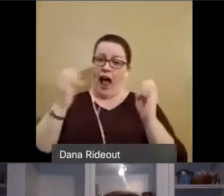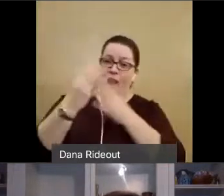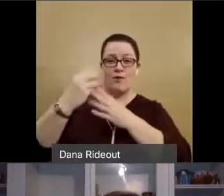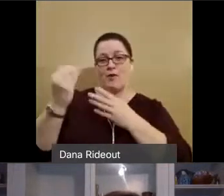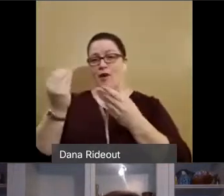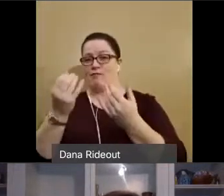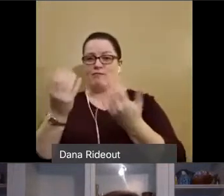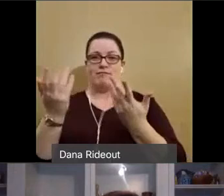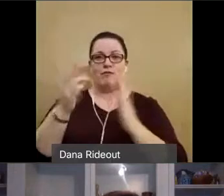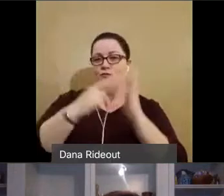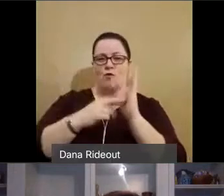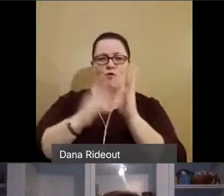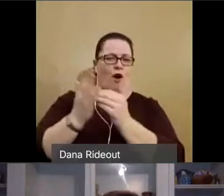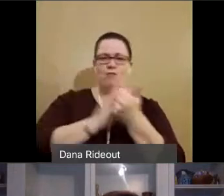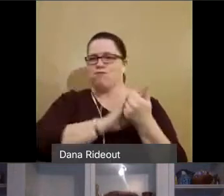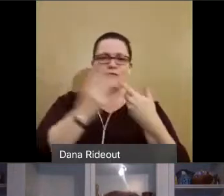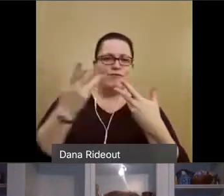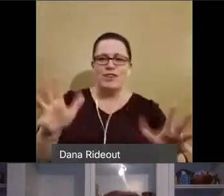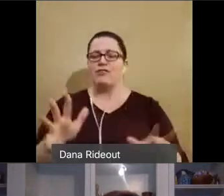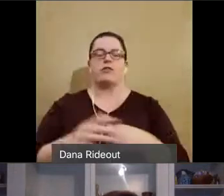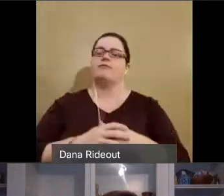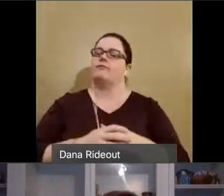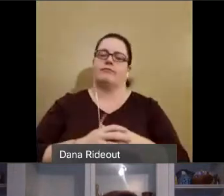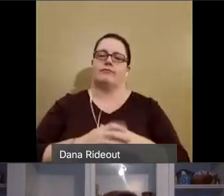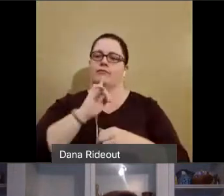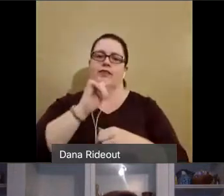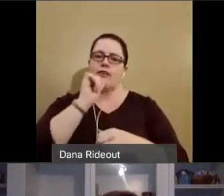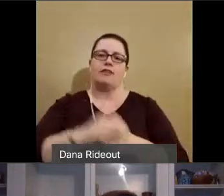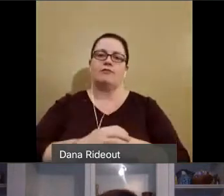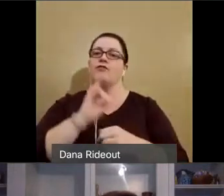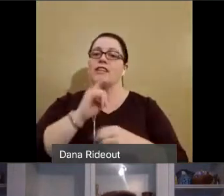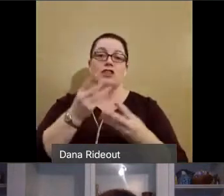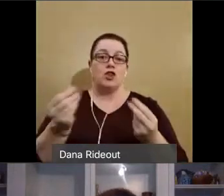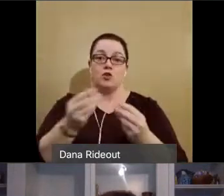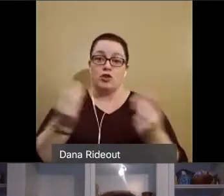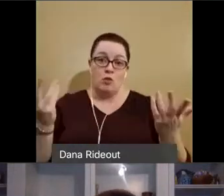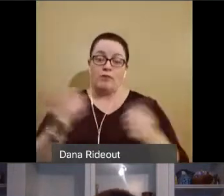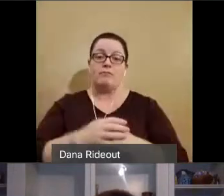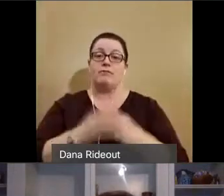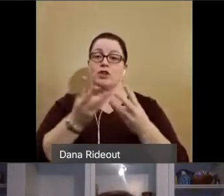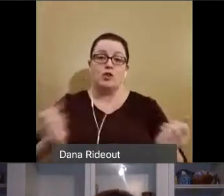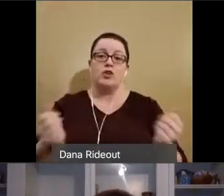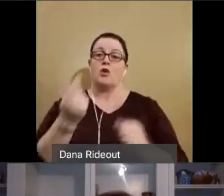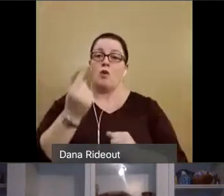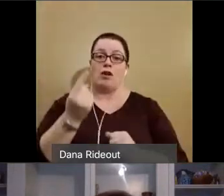The solution really is to stop thinking about time and our obsession with these kind of big events.